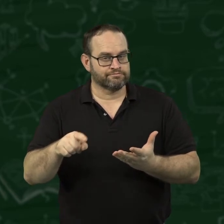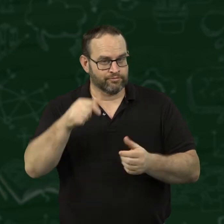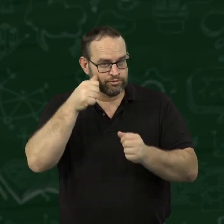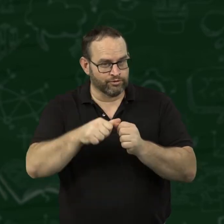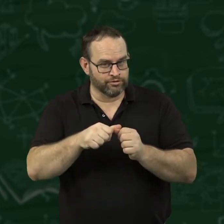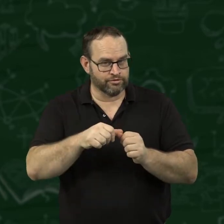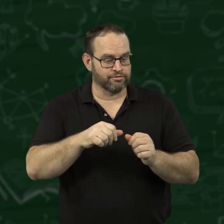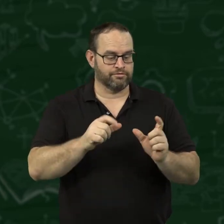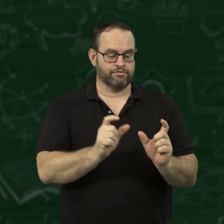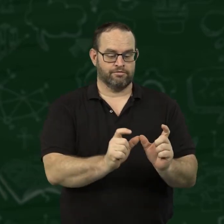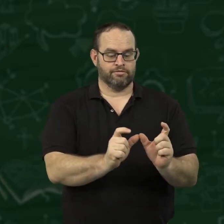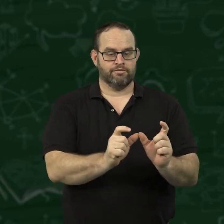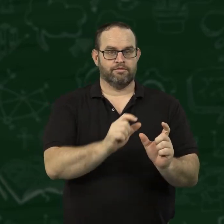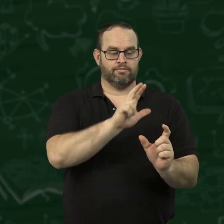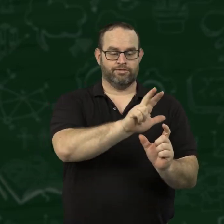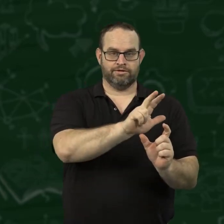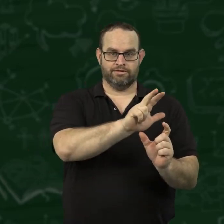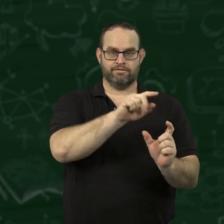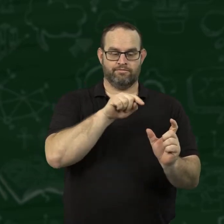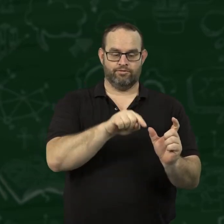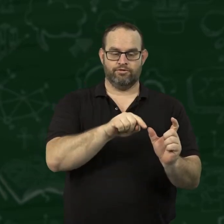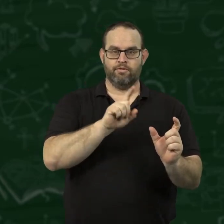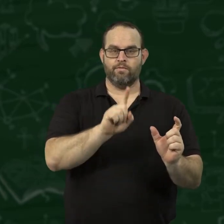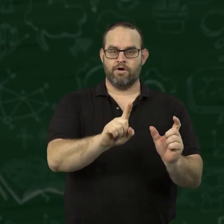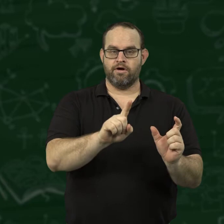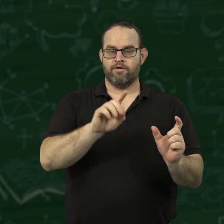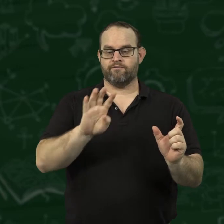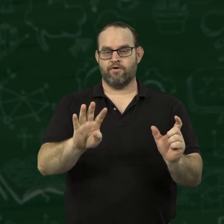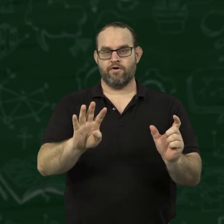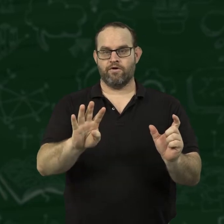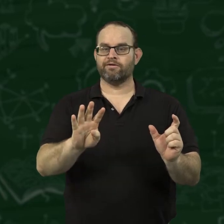Remember, the number is 3.14.